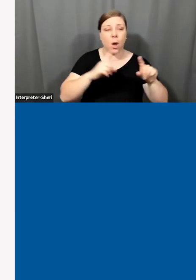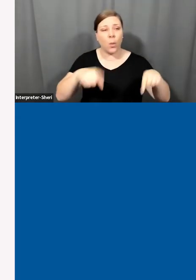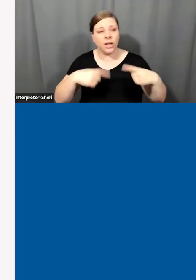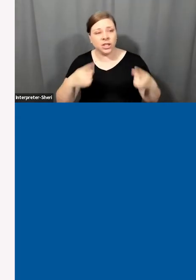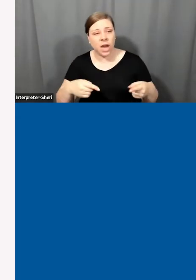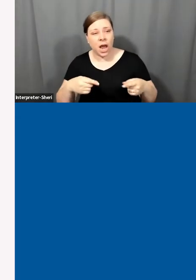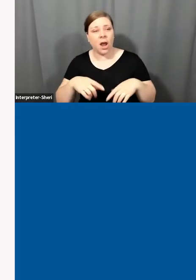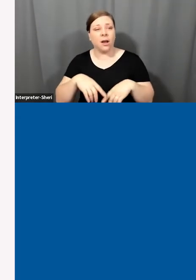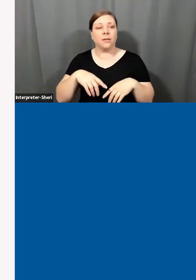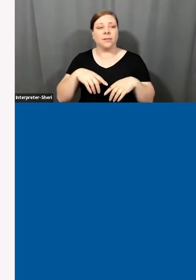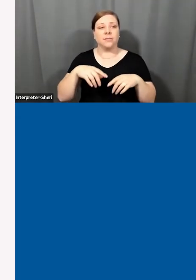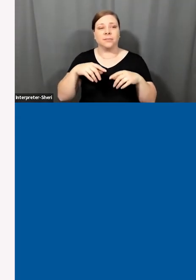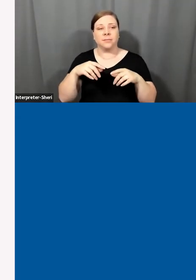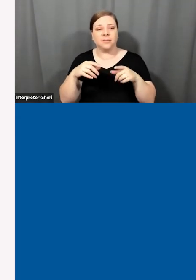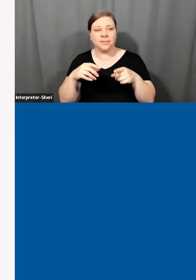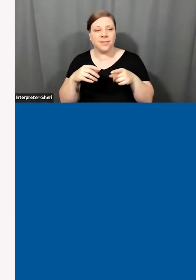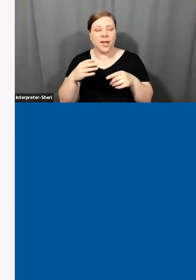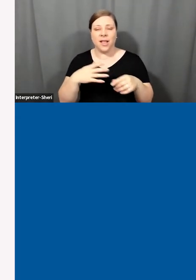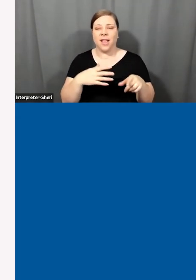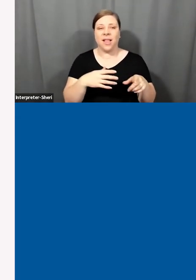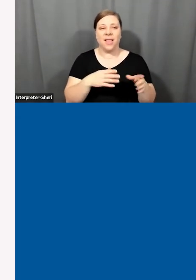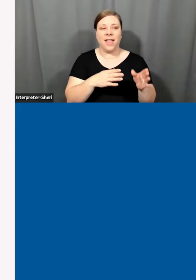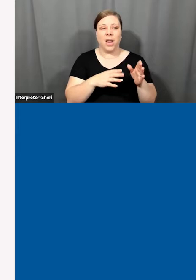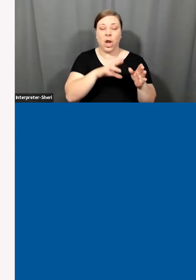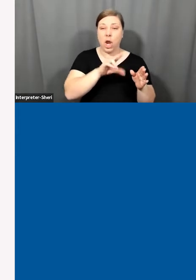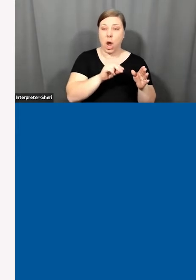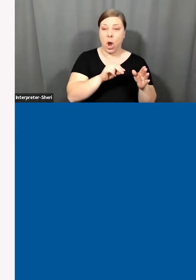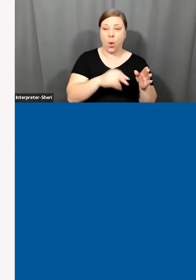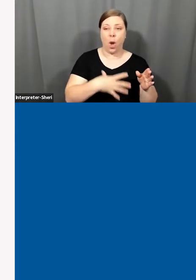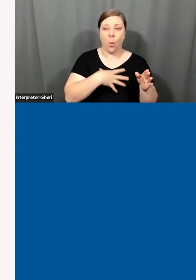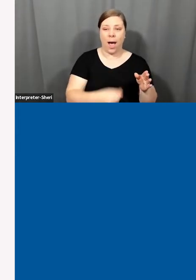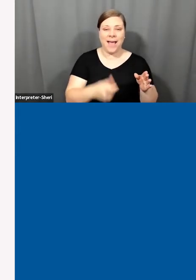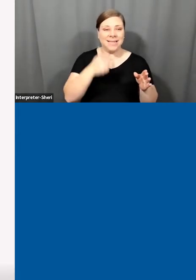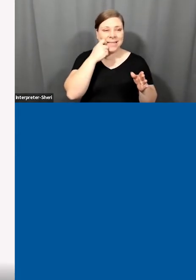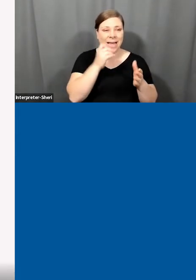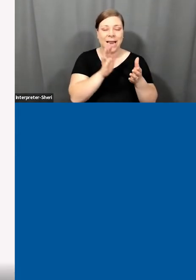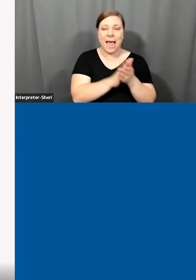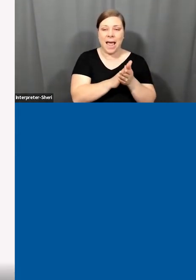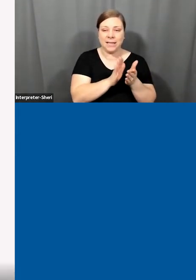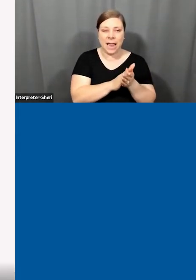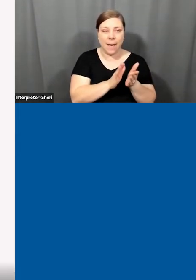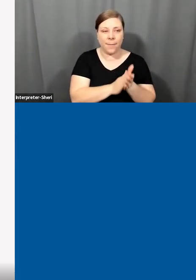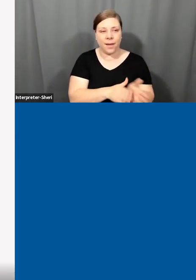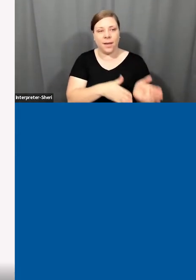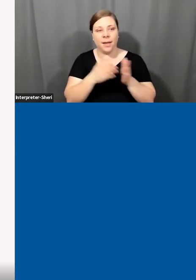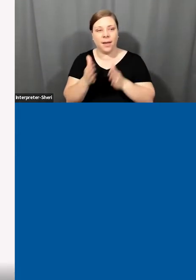no white skin clapping hands caption white skin clapping, hands needed white skin clapping hands